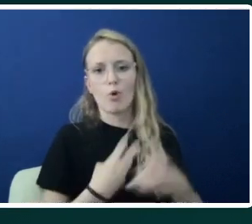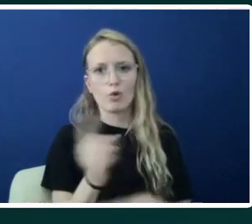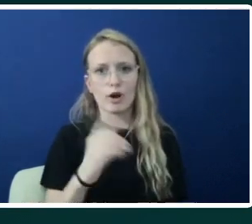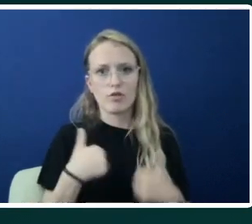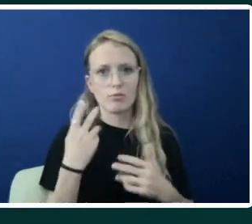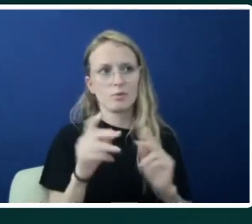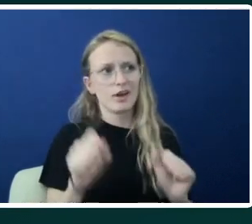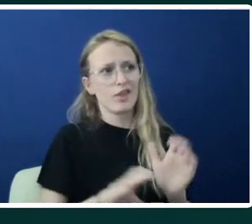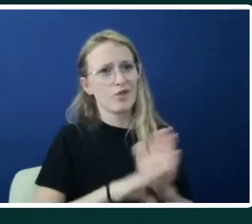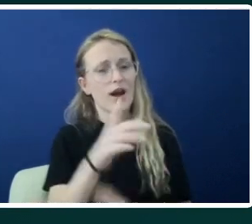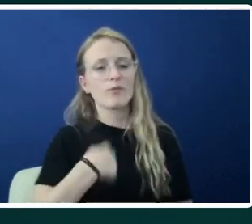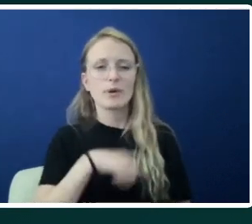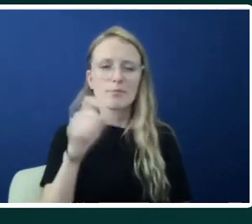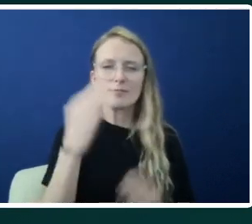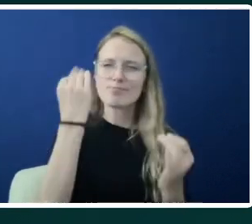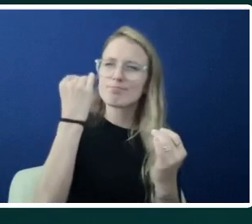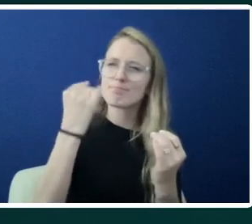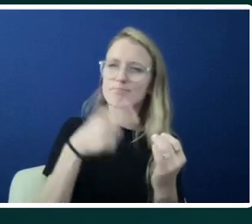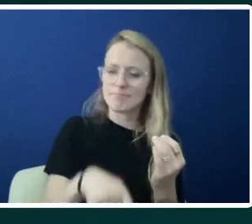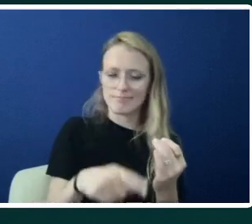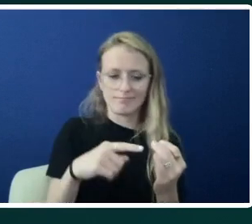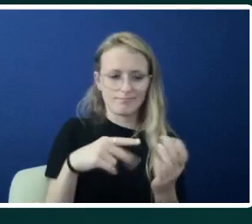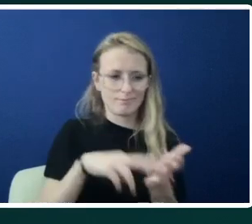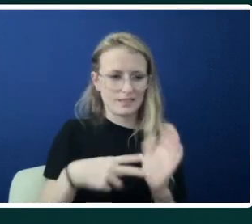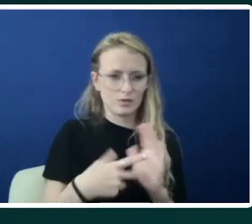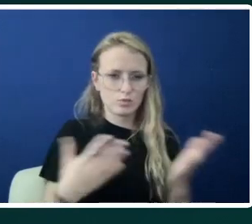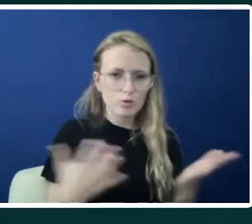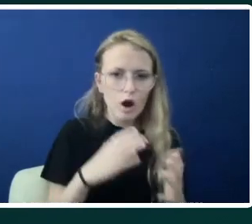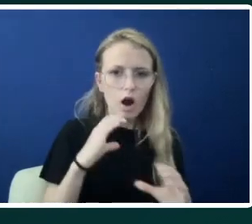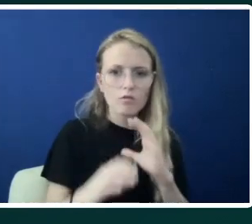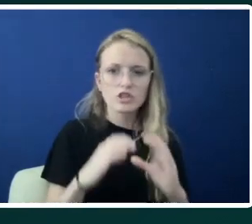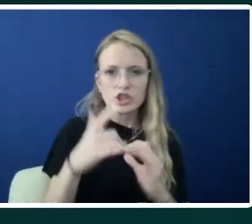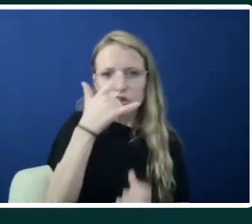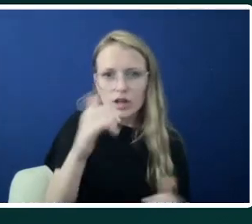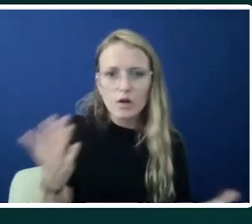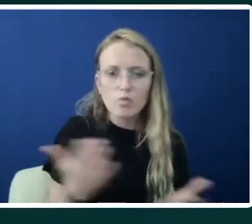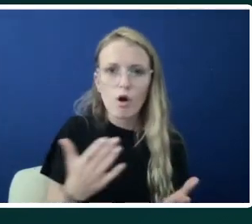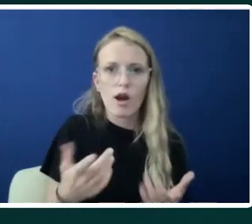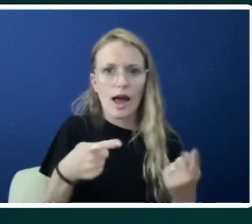these conversations in all of our classrooms. And let's move to the next slide. And I'm